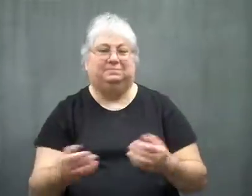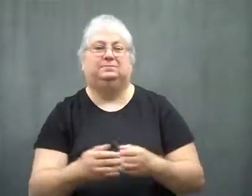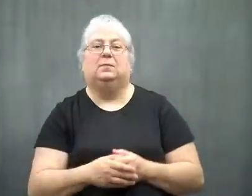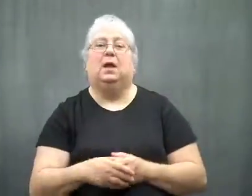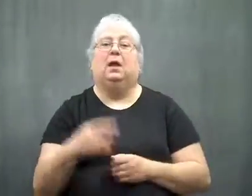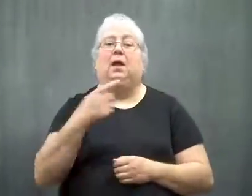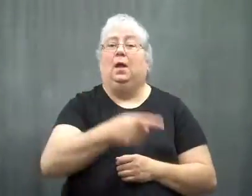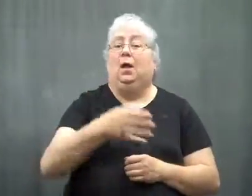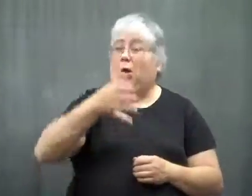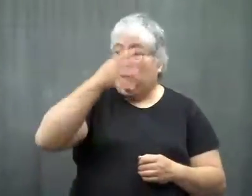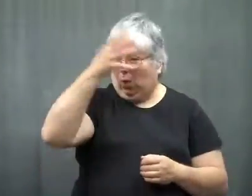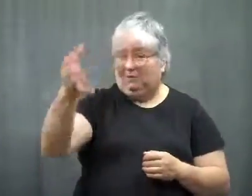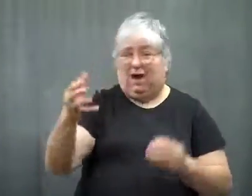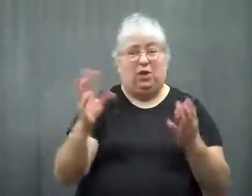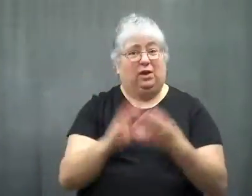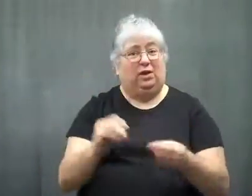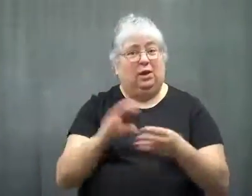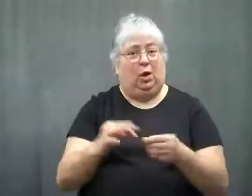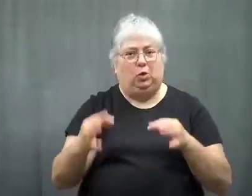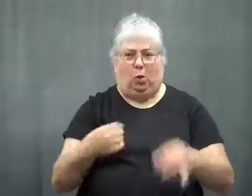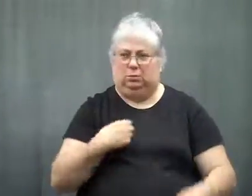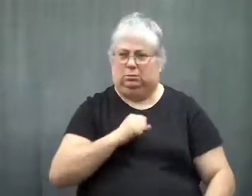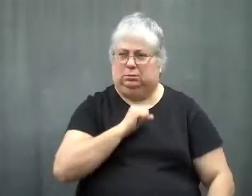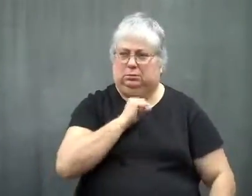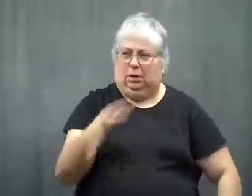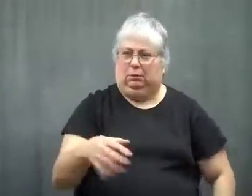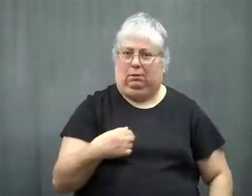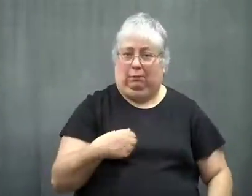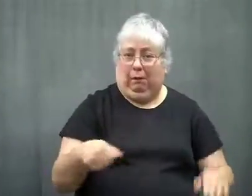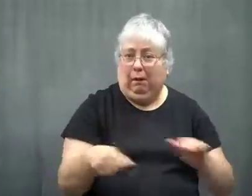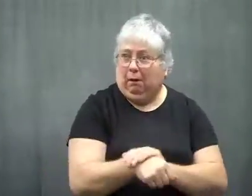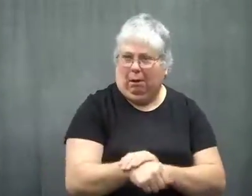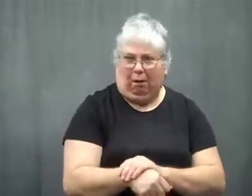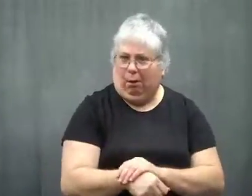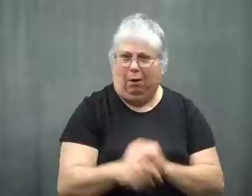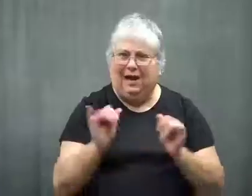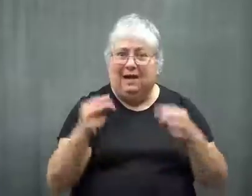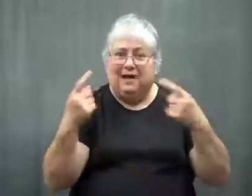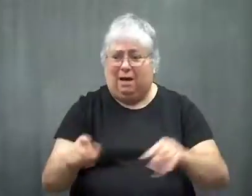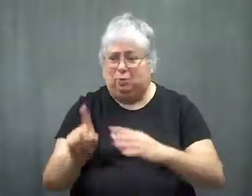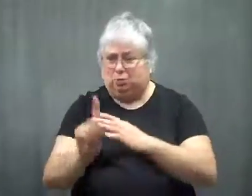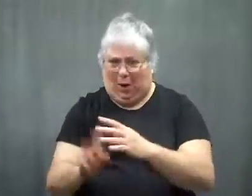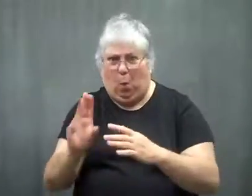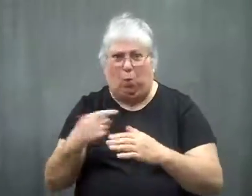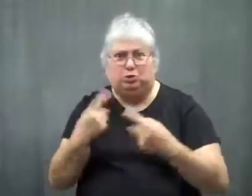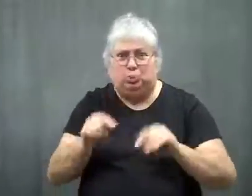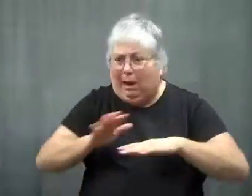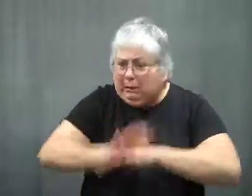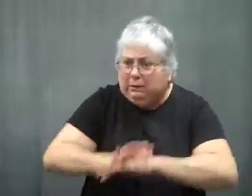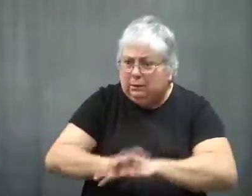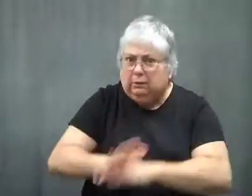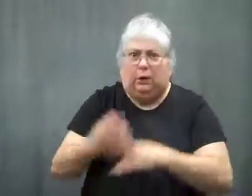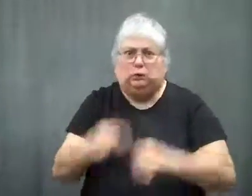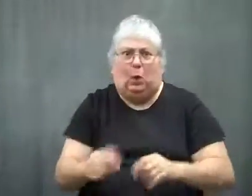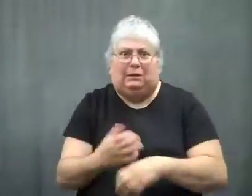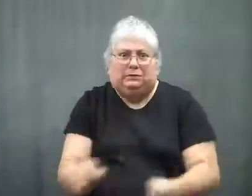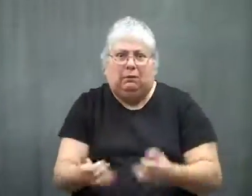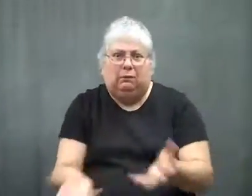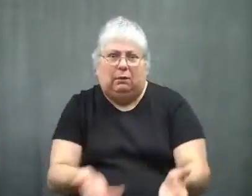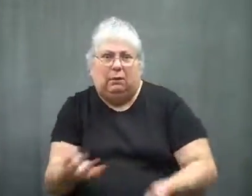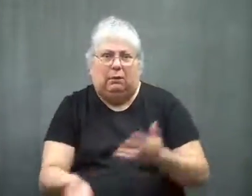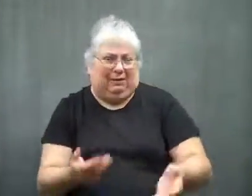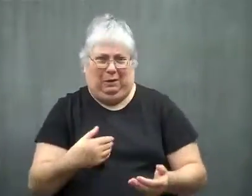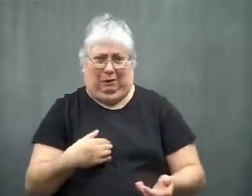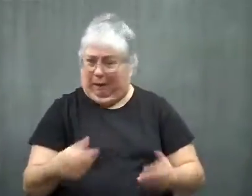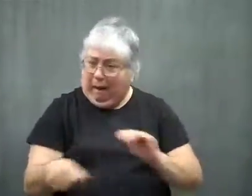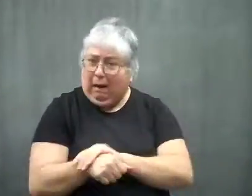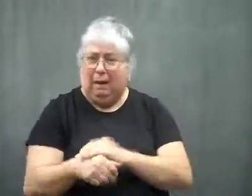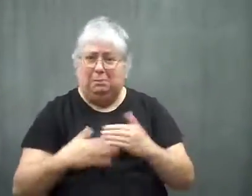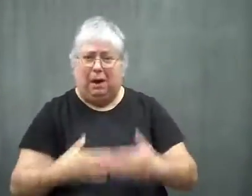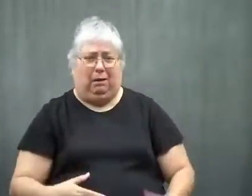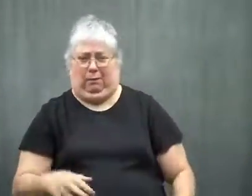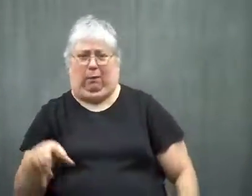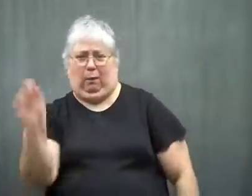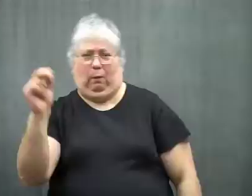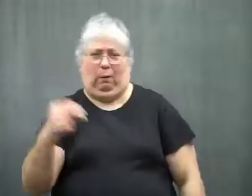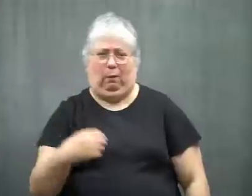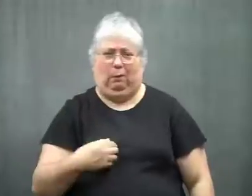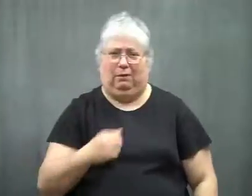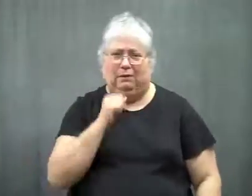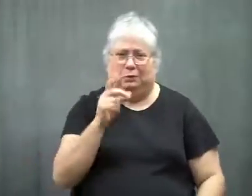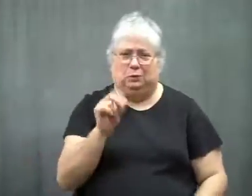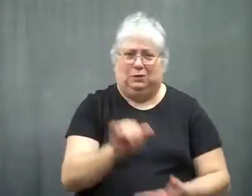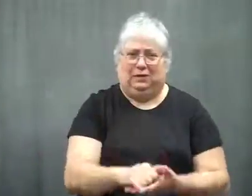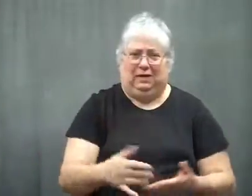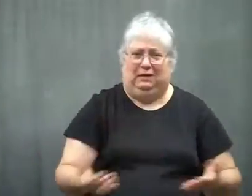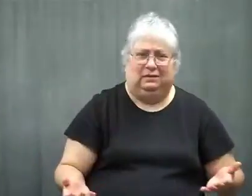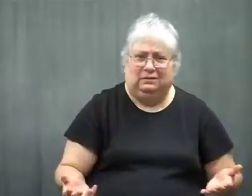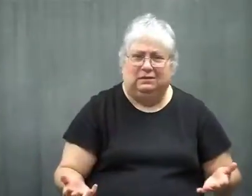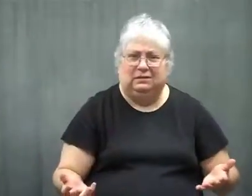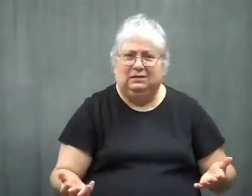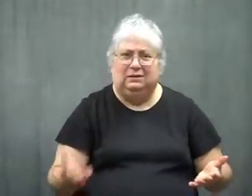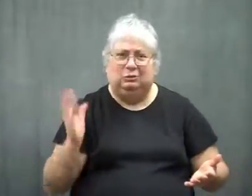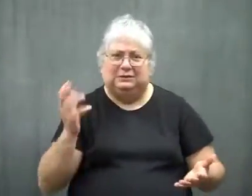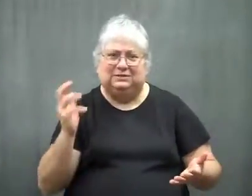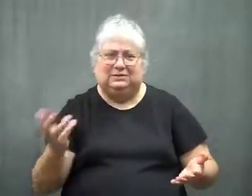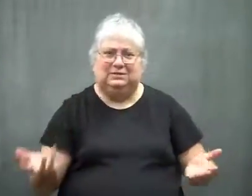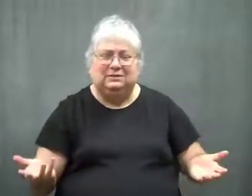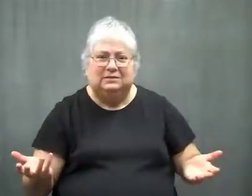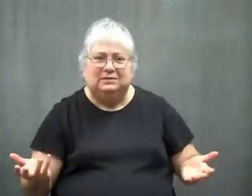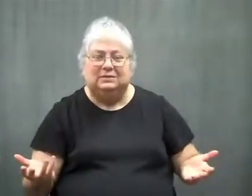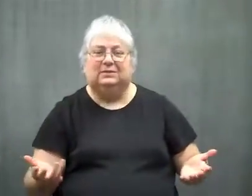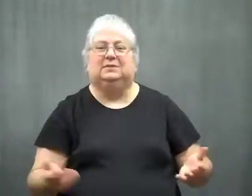The grandfather denied hiding the body and said it was crazy, he would have tried to save Caylee.